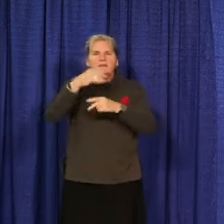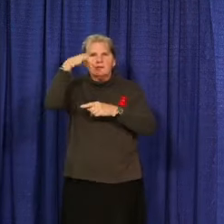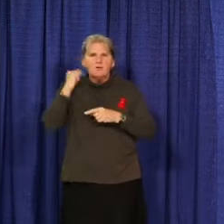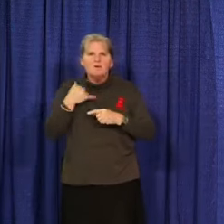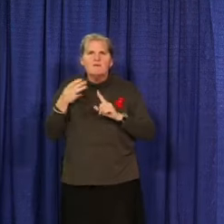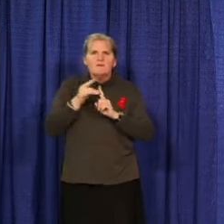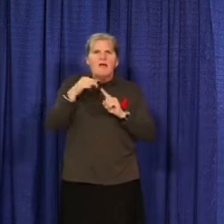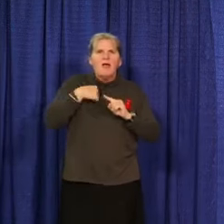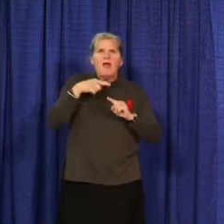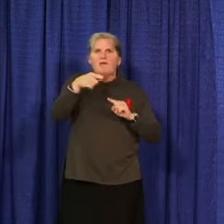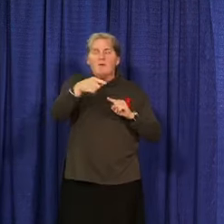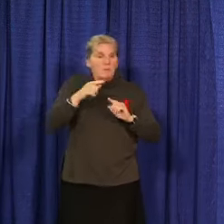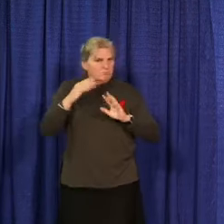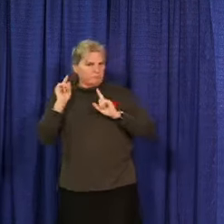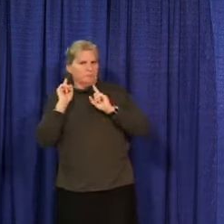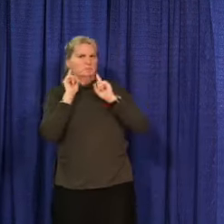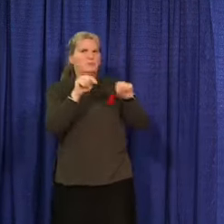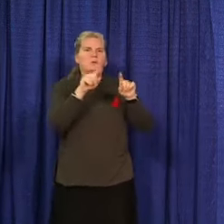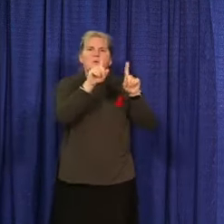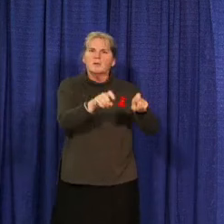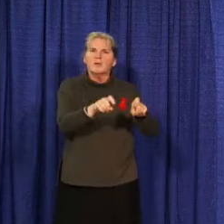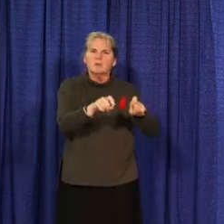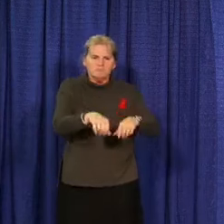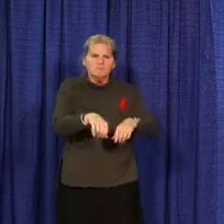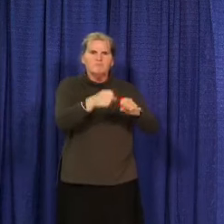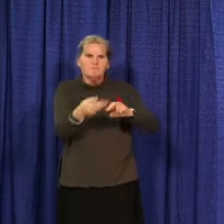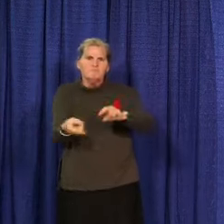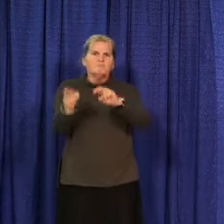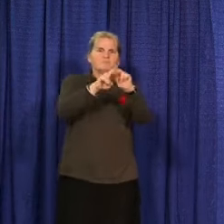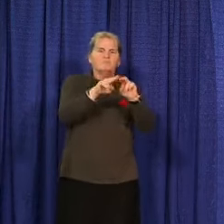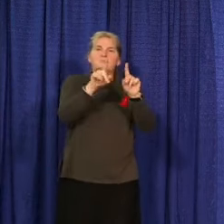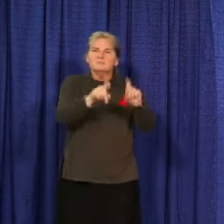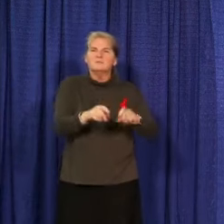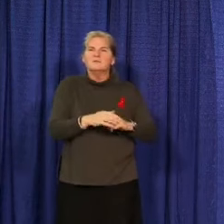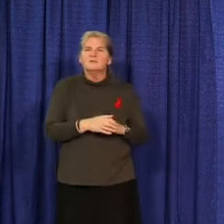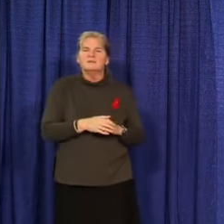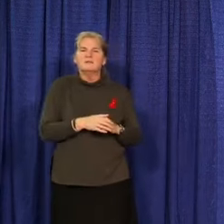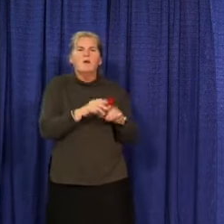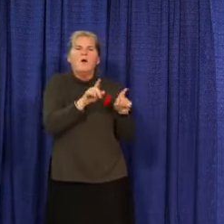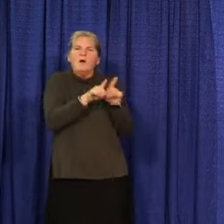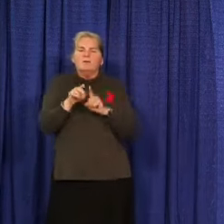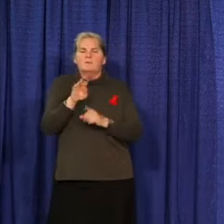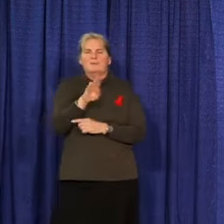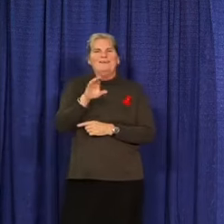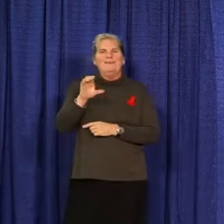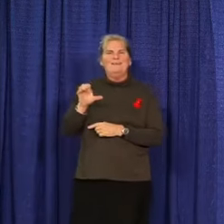And other reason is a combination of circumstances, simply that the BC August